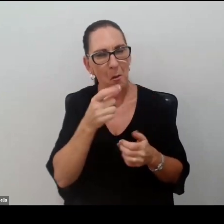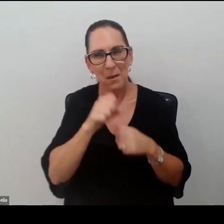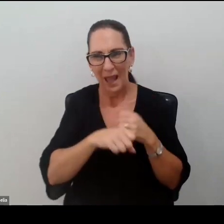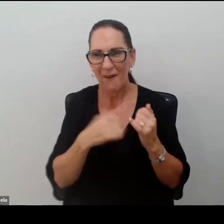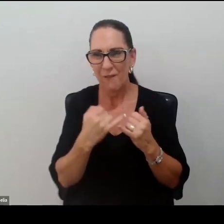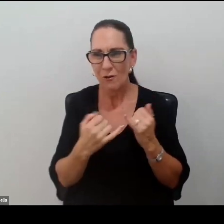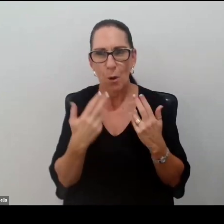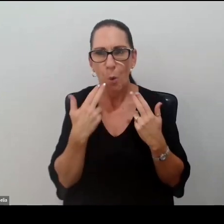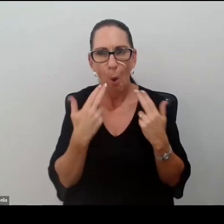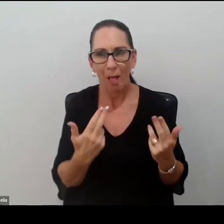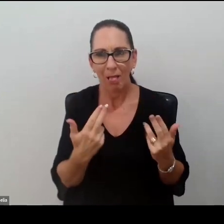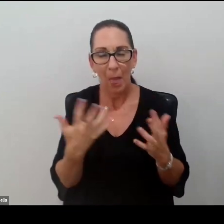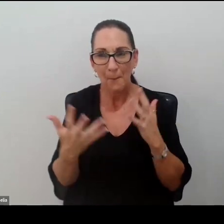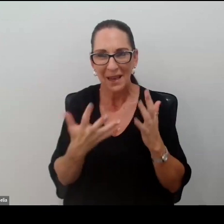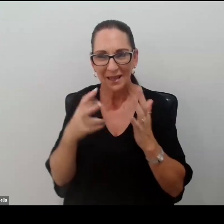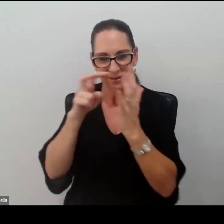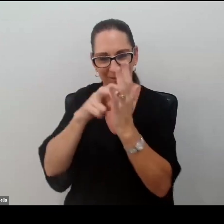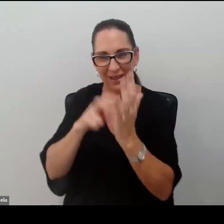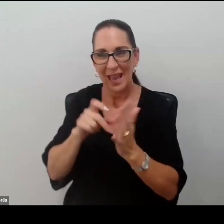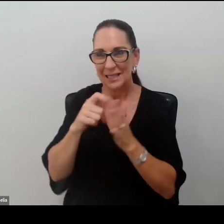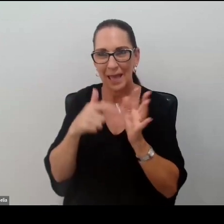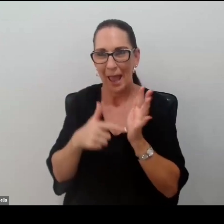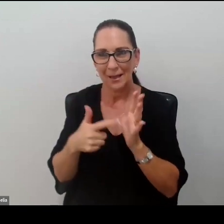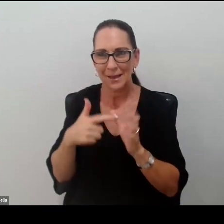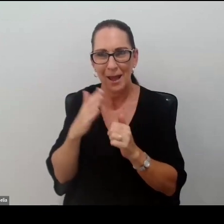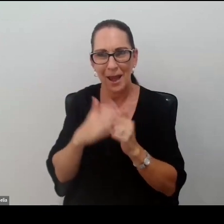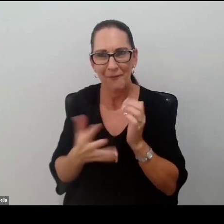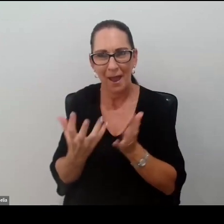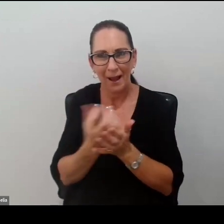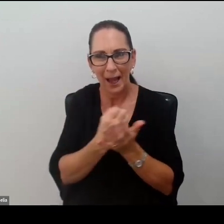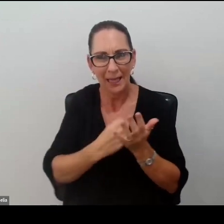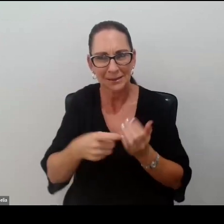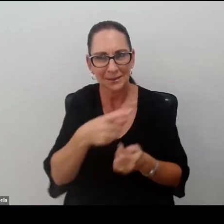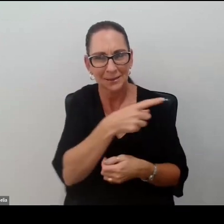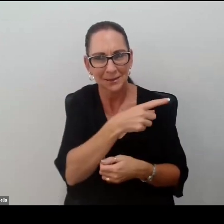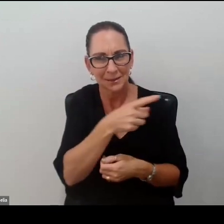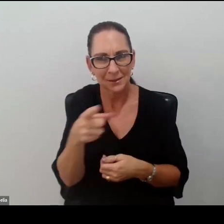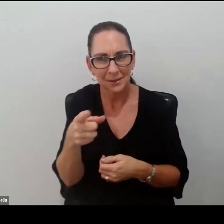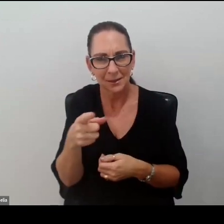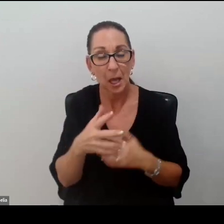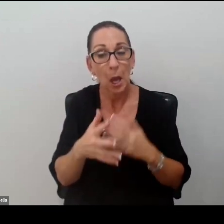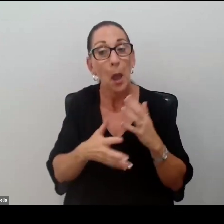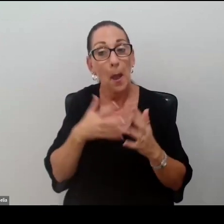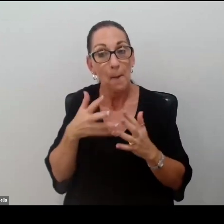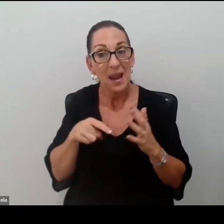it is not collected. Course, the DRC itself created a relative explosion in the data and